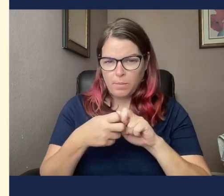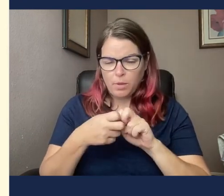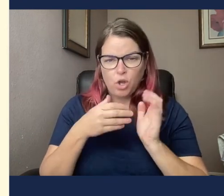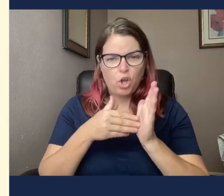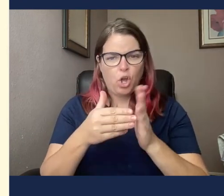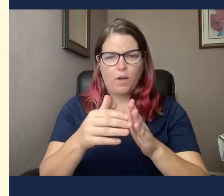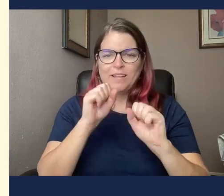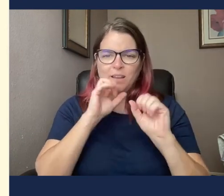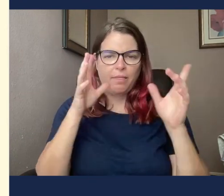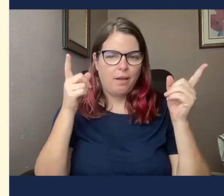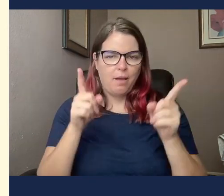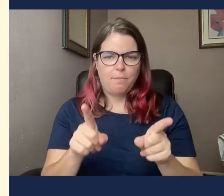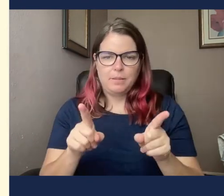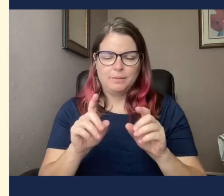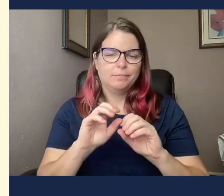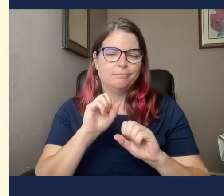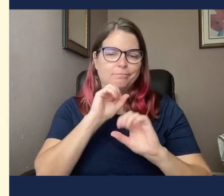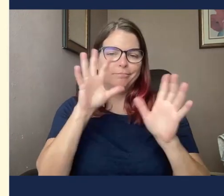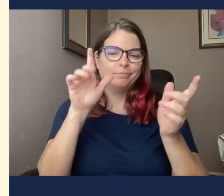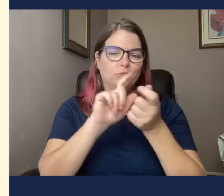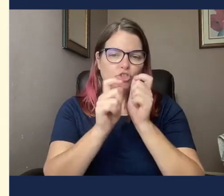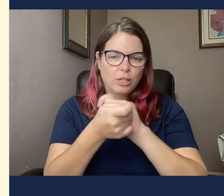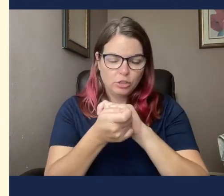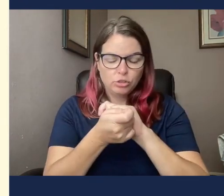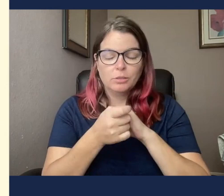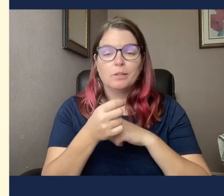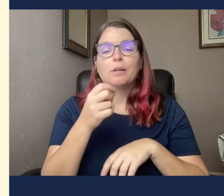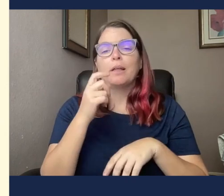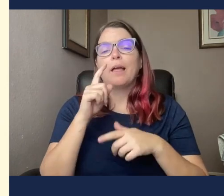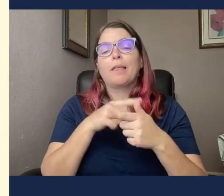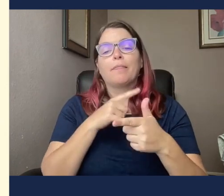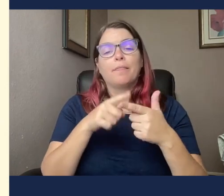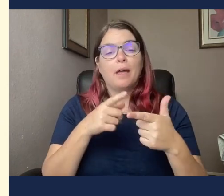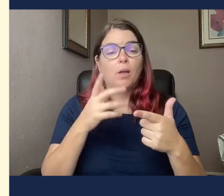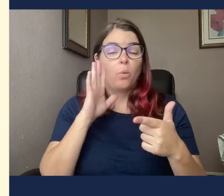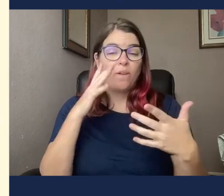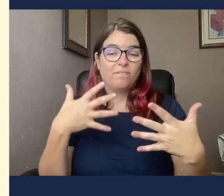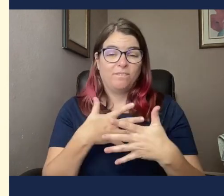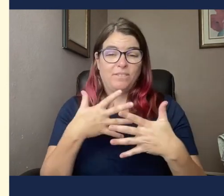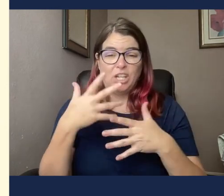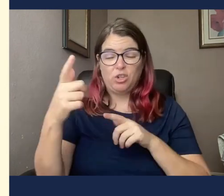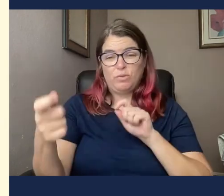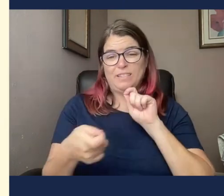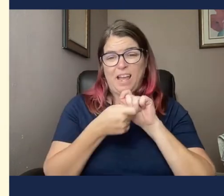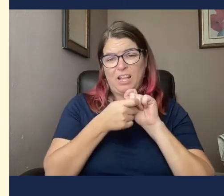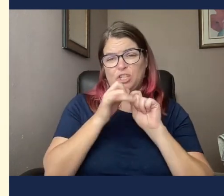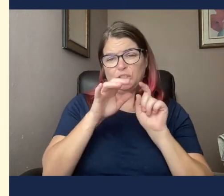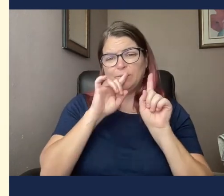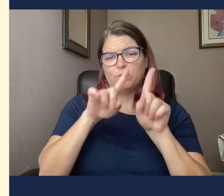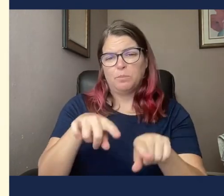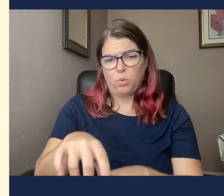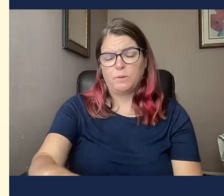today, which is really important to keep in mind